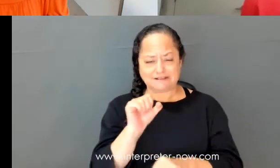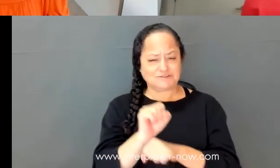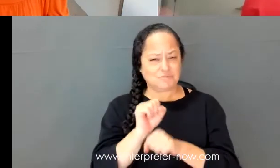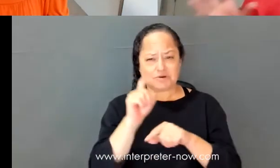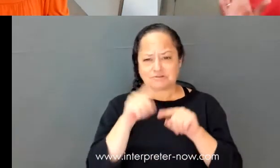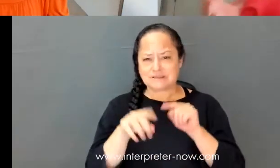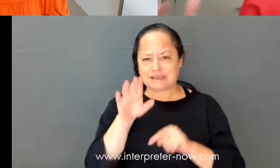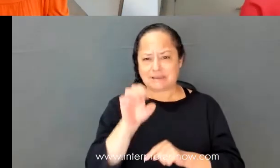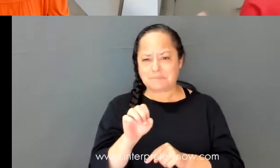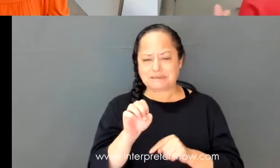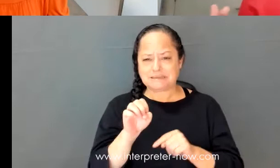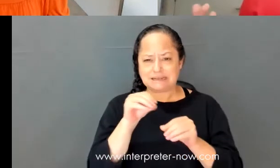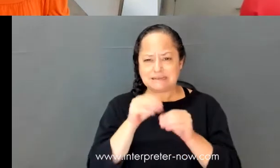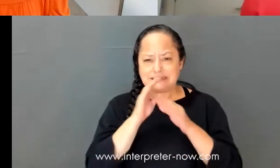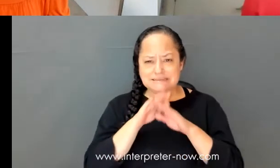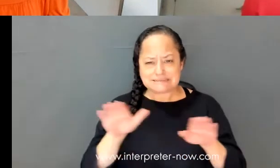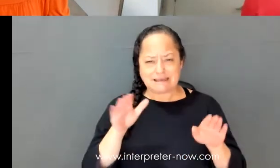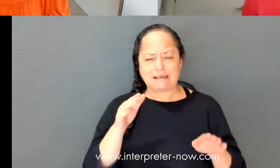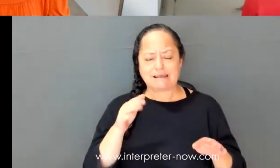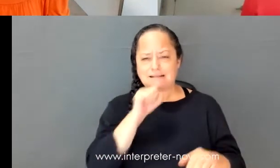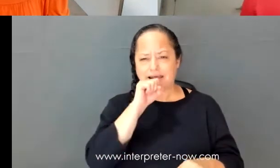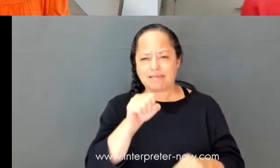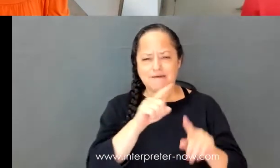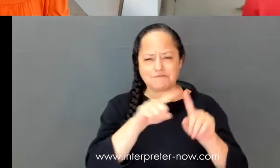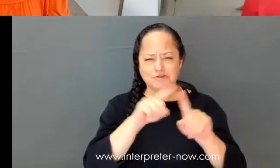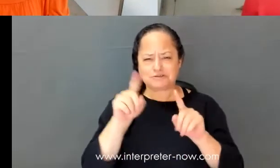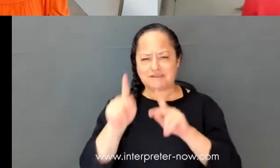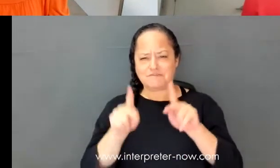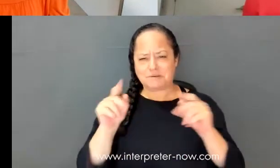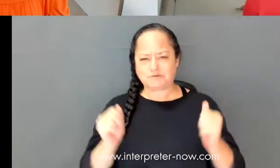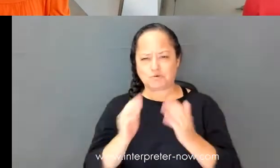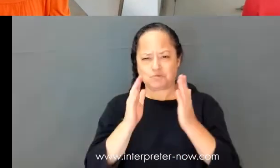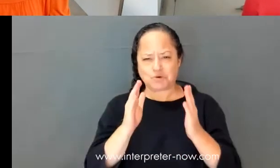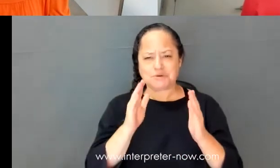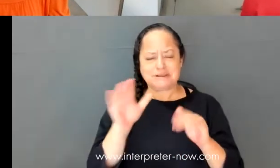So, I love that there are different people approaching it with similar sorts of ideas.